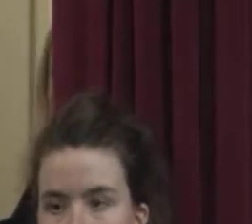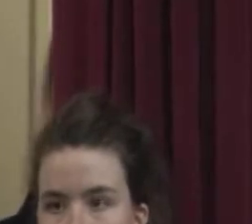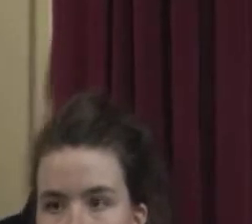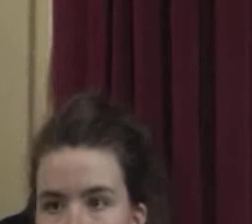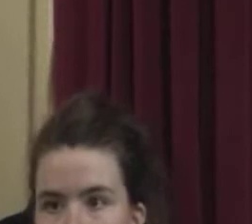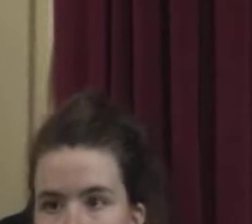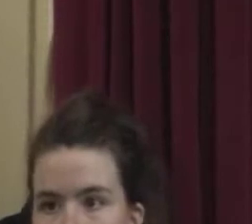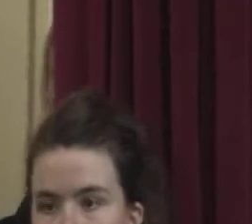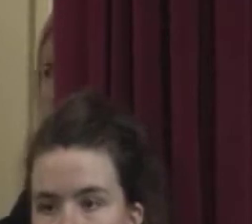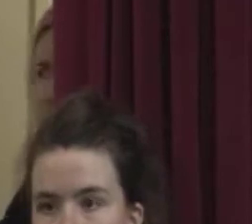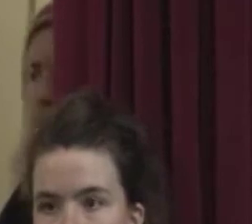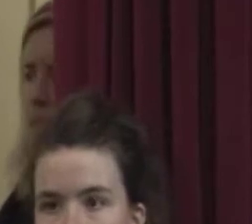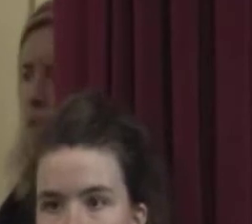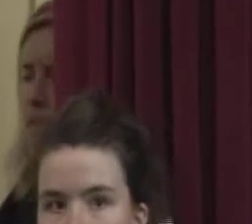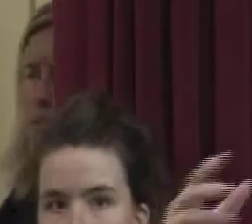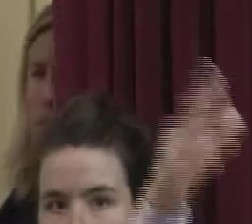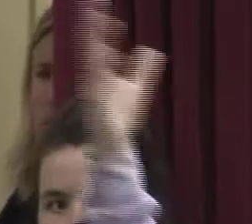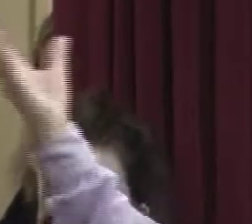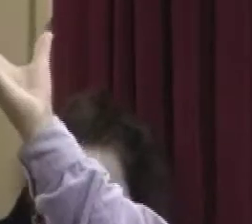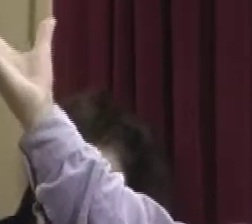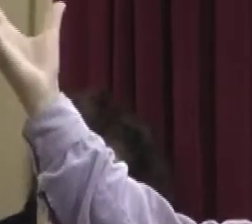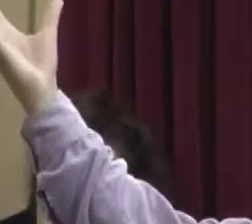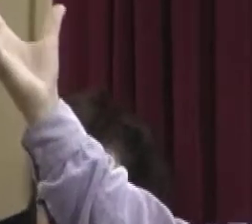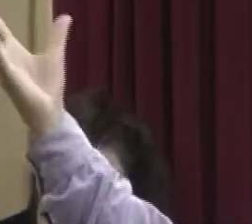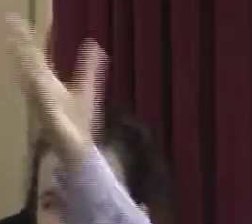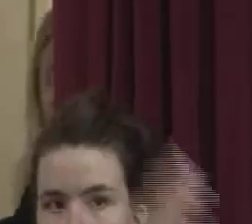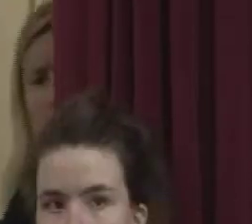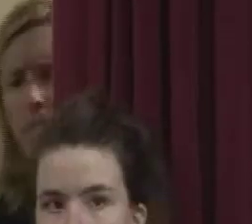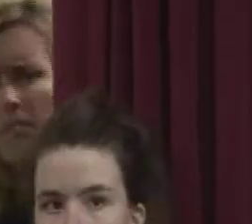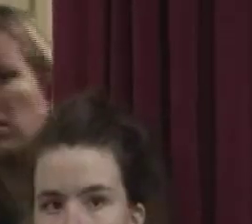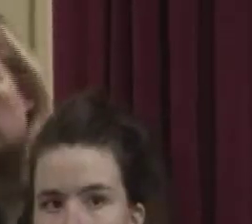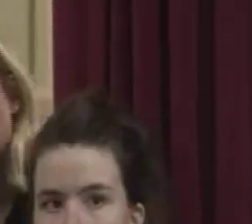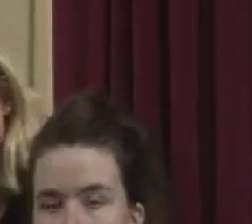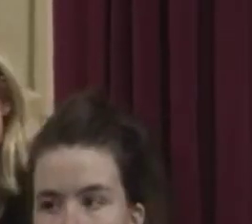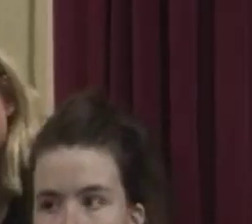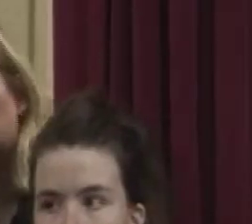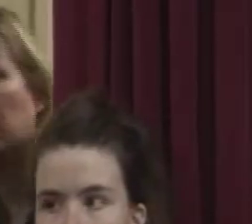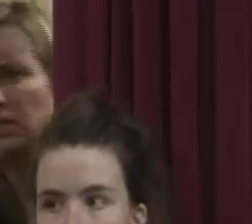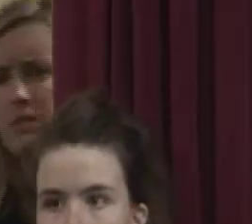So I am - from a working person - because I got cancer